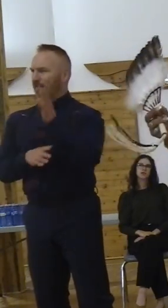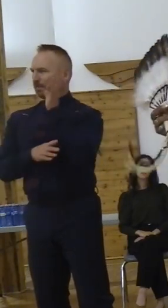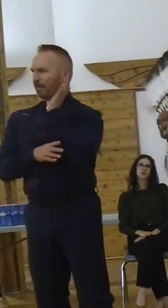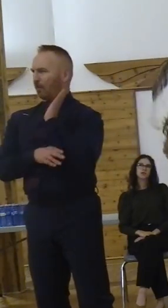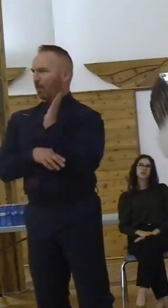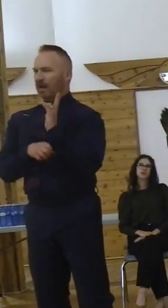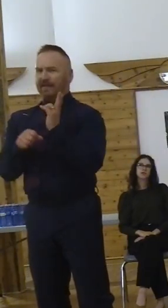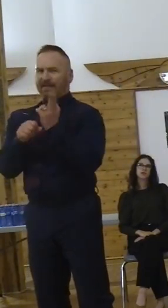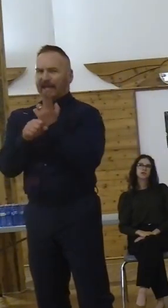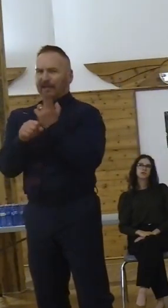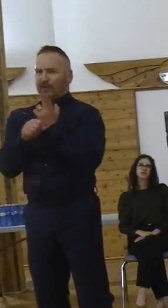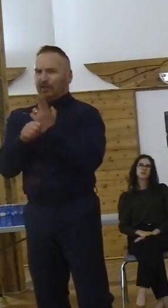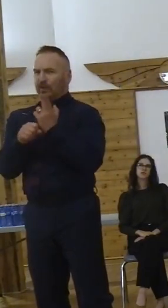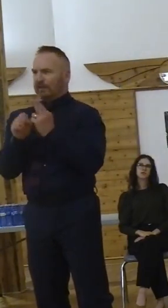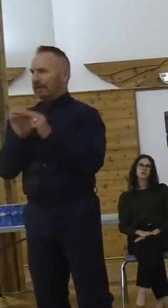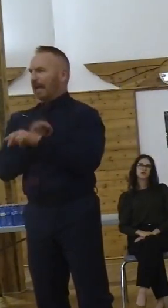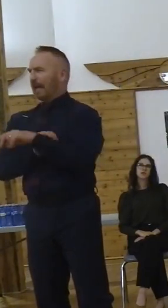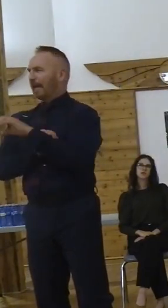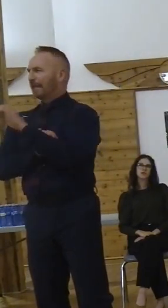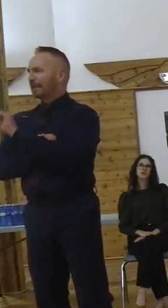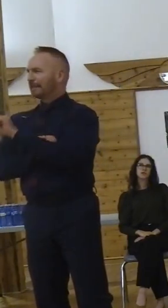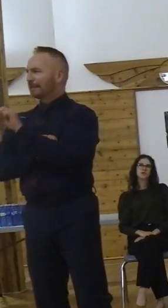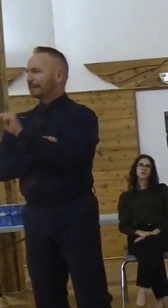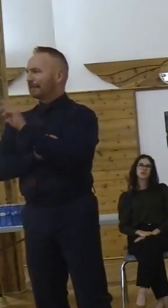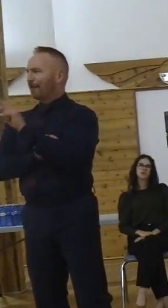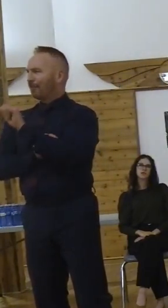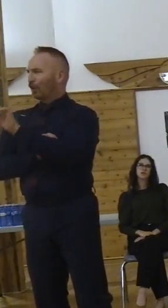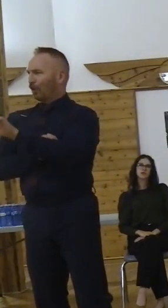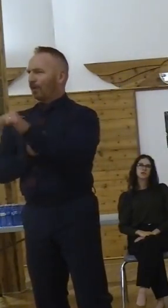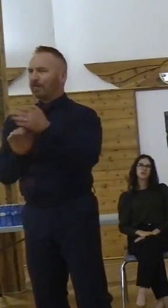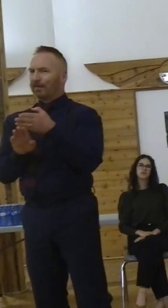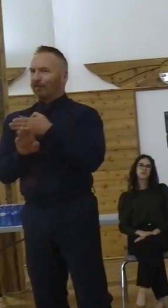But they, that's what they used, these penegan.